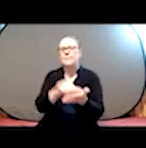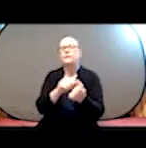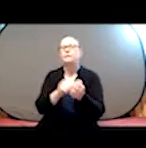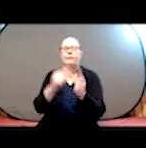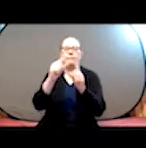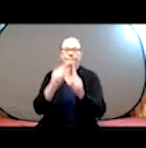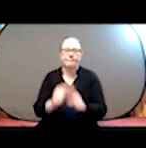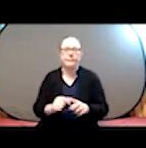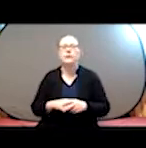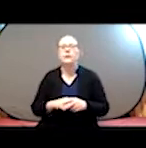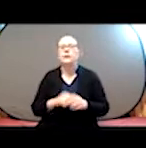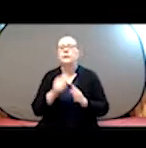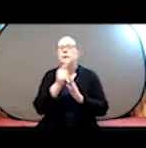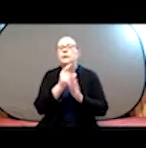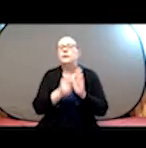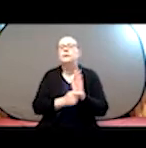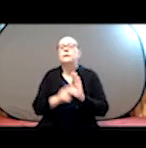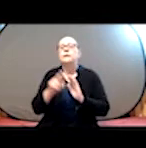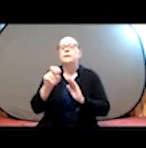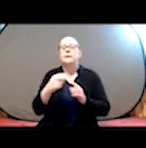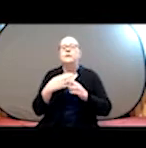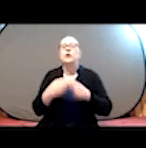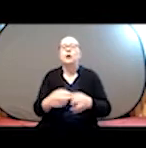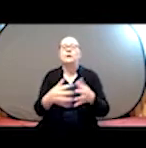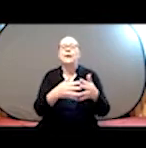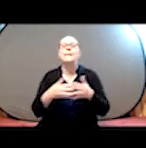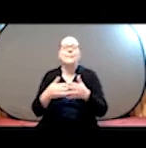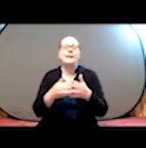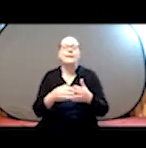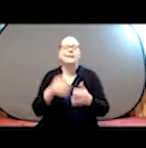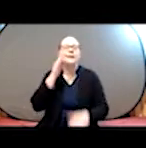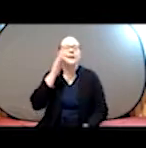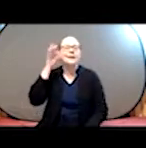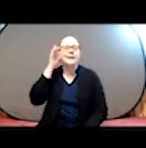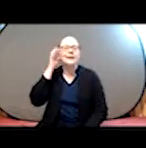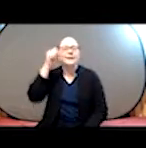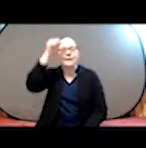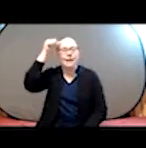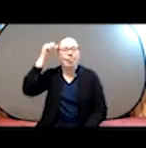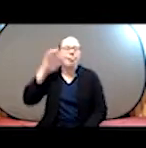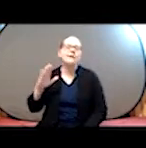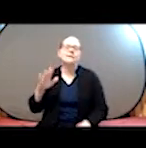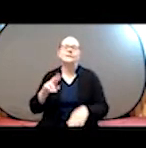So legally the race is called American Indian and Alaska native and that's the terminology we use